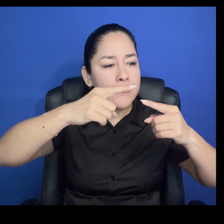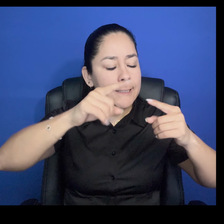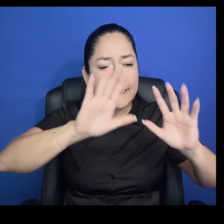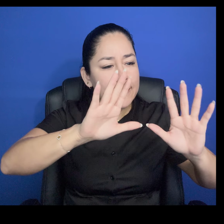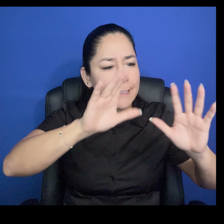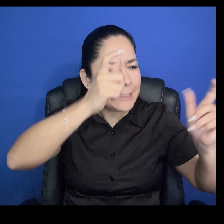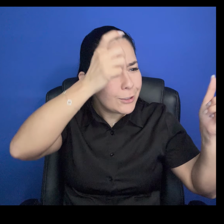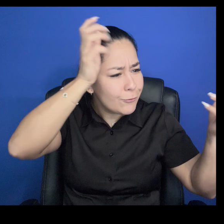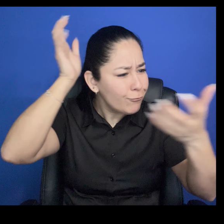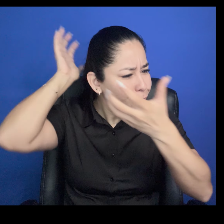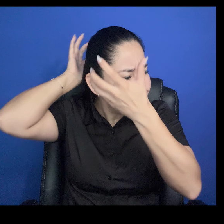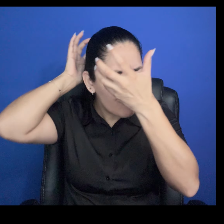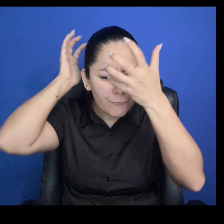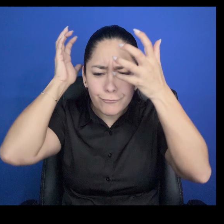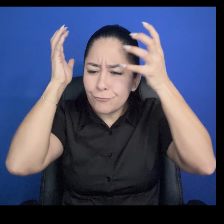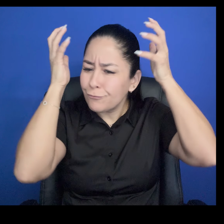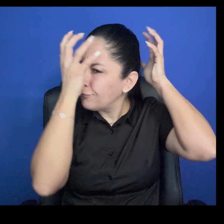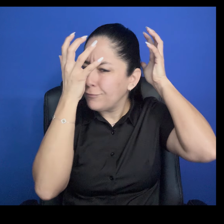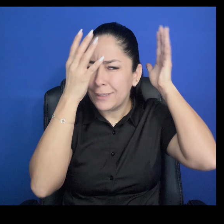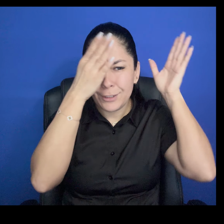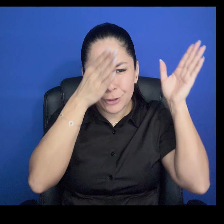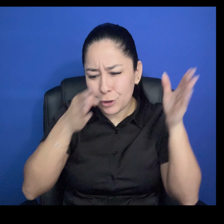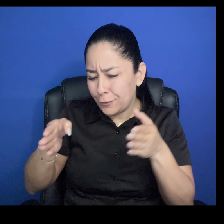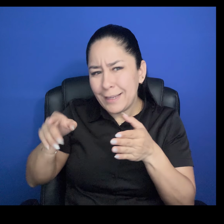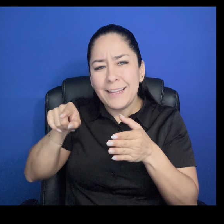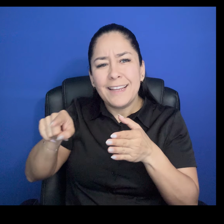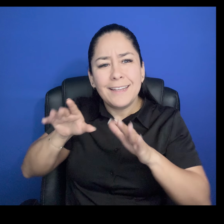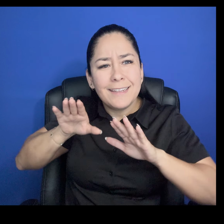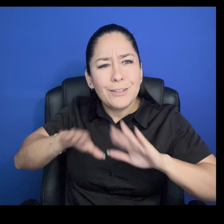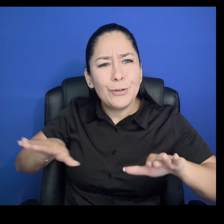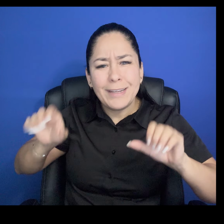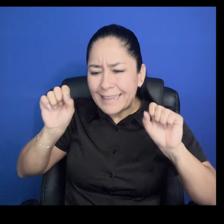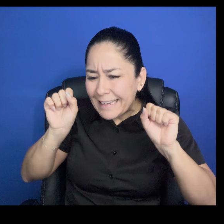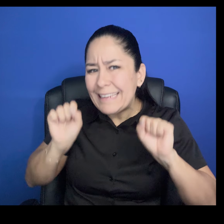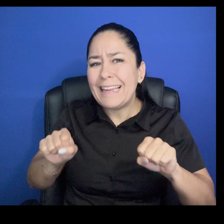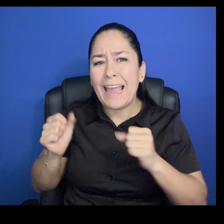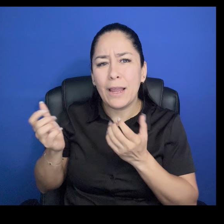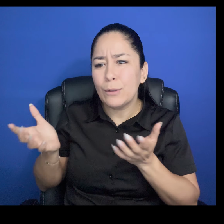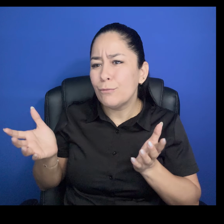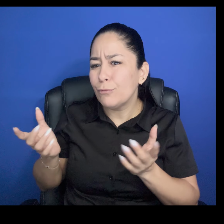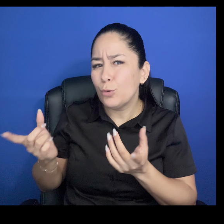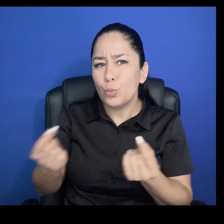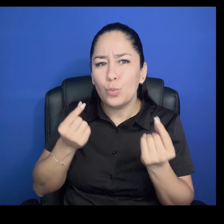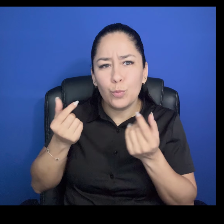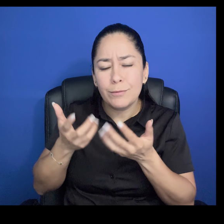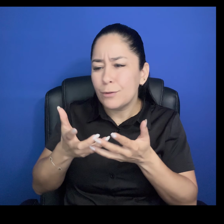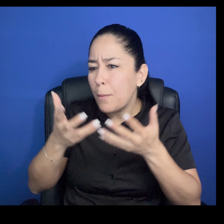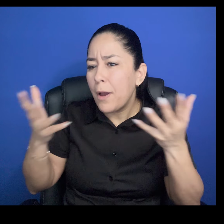And that our kids could do so much and all it takes is for us to support them